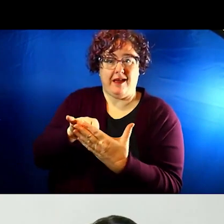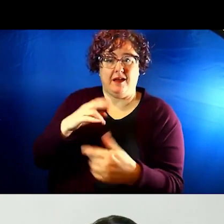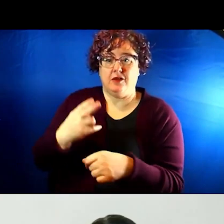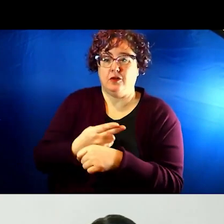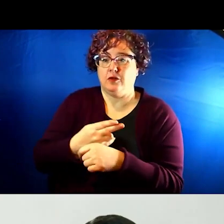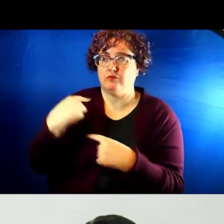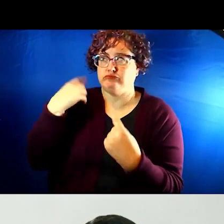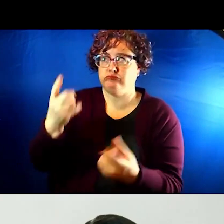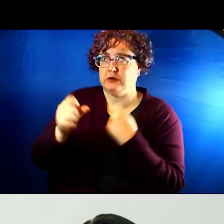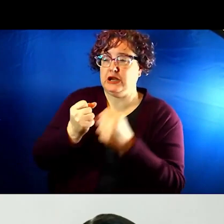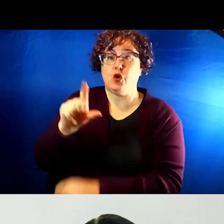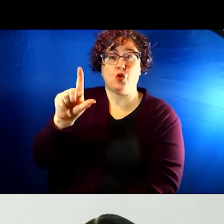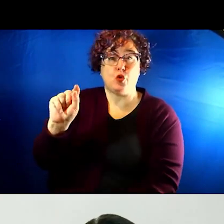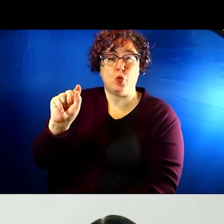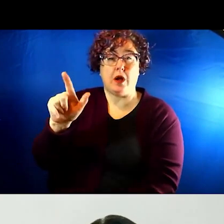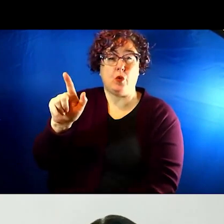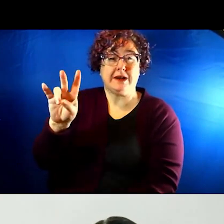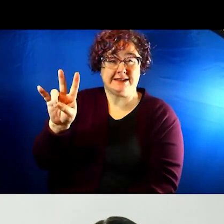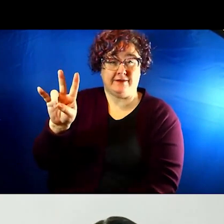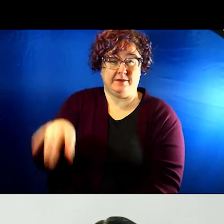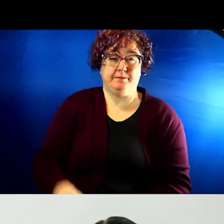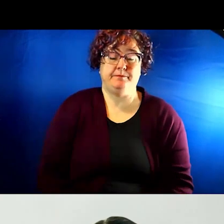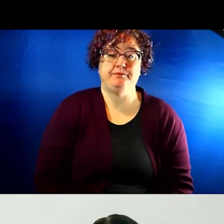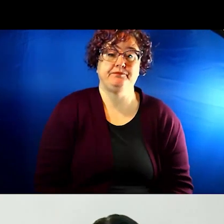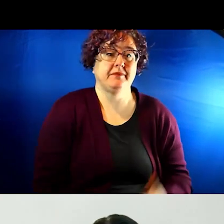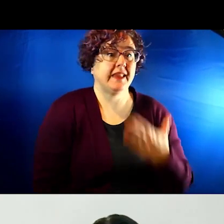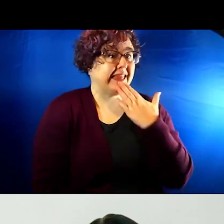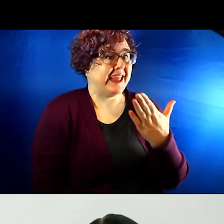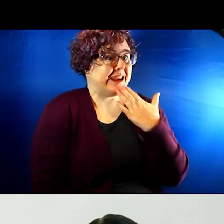THANK YOU FOR THE UPDATE.